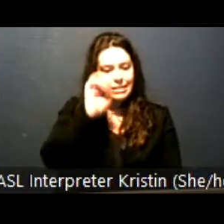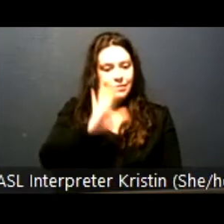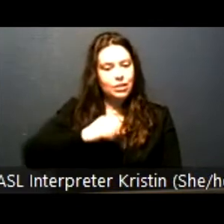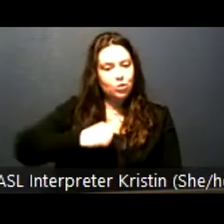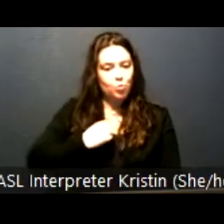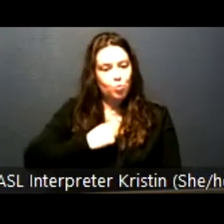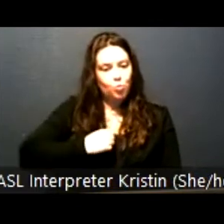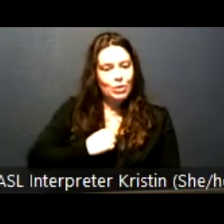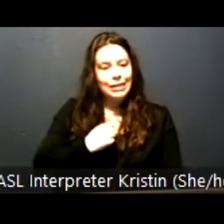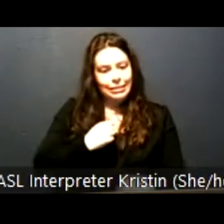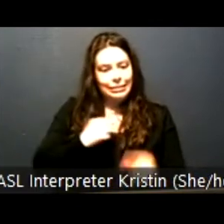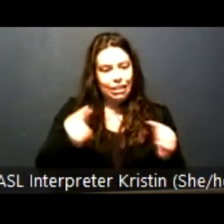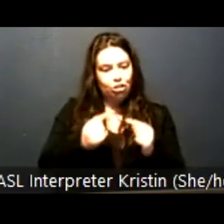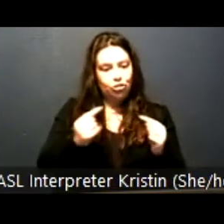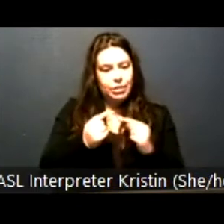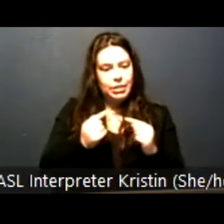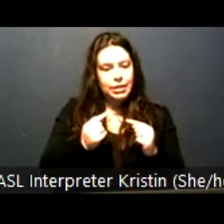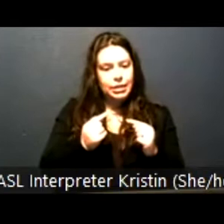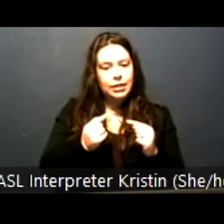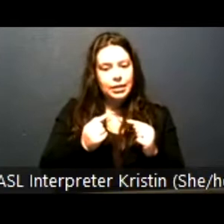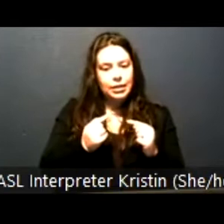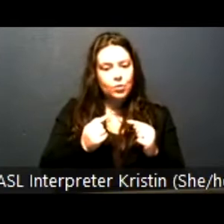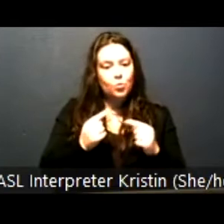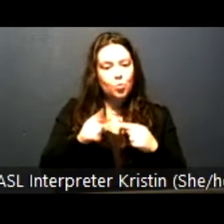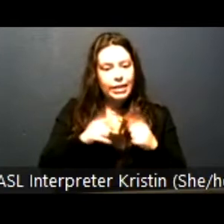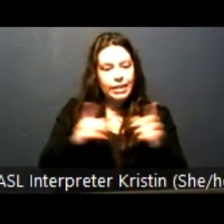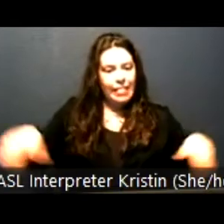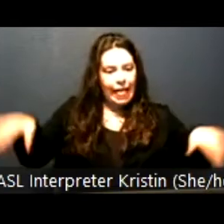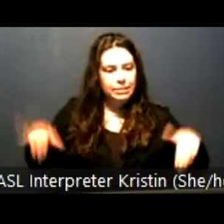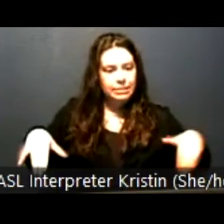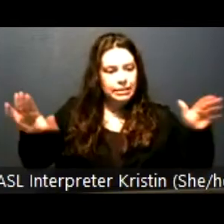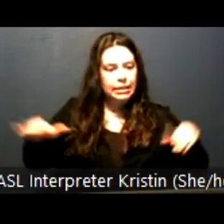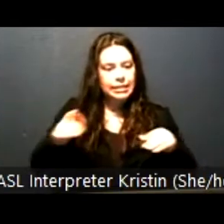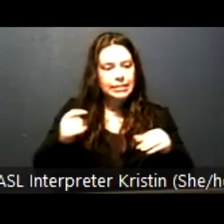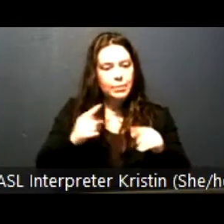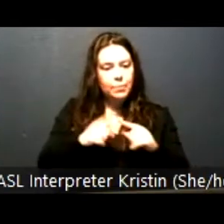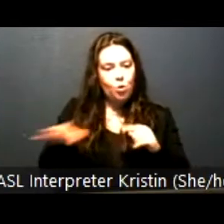bit more to the side when you see him flap his wings. >>Erika: Oh yeah we'd love to hear more,